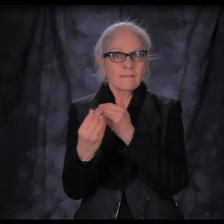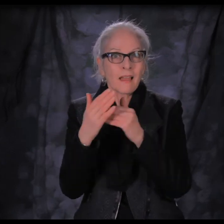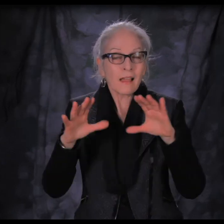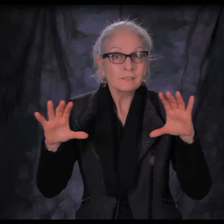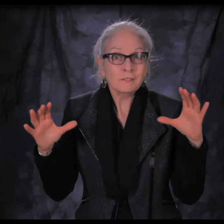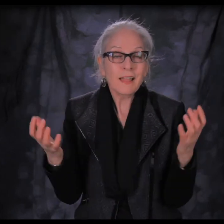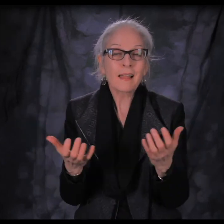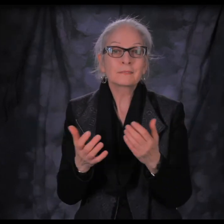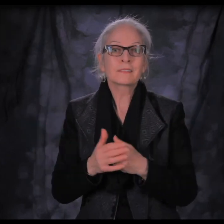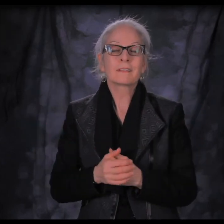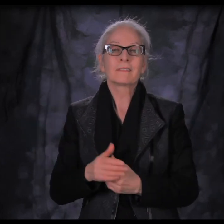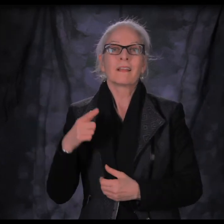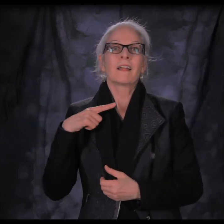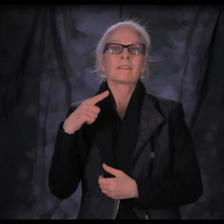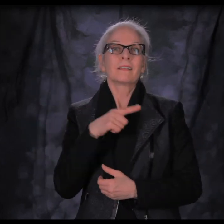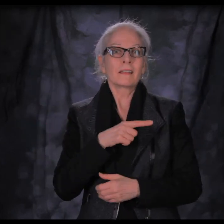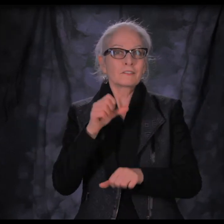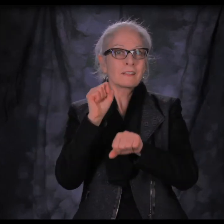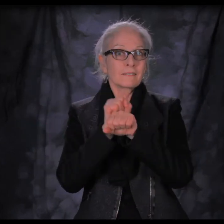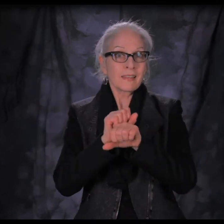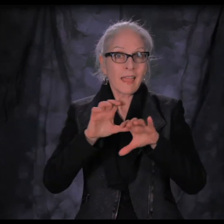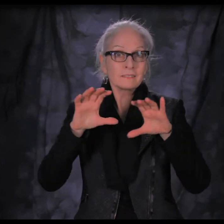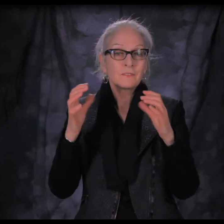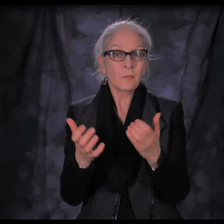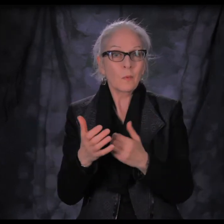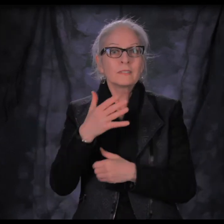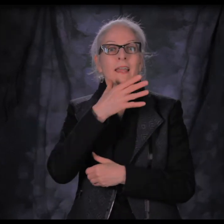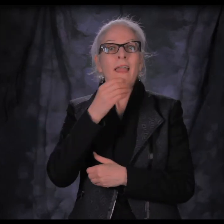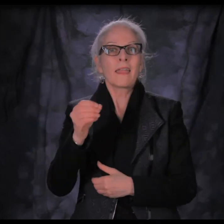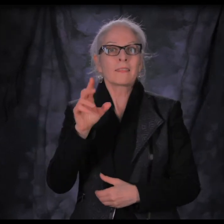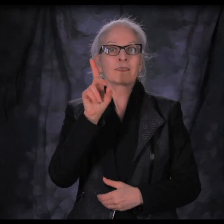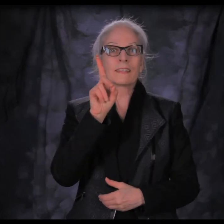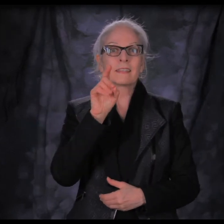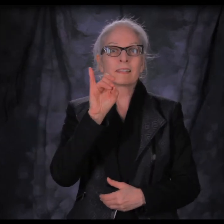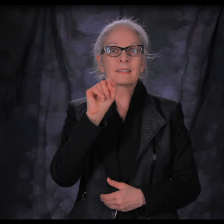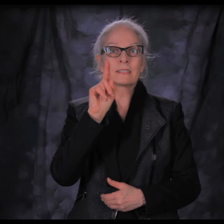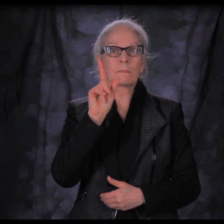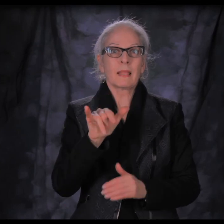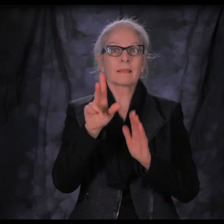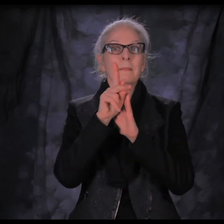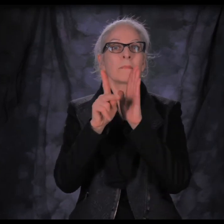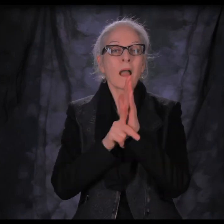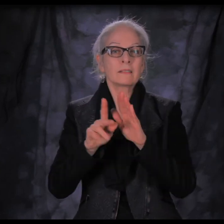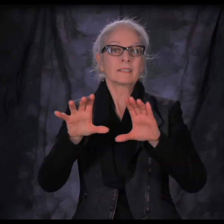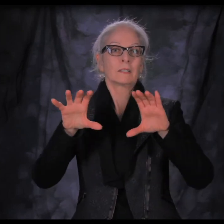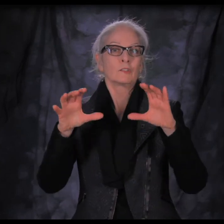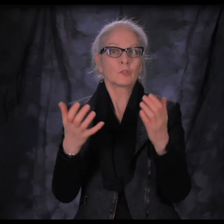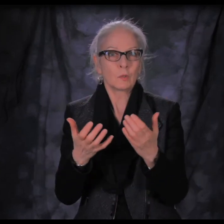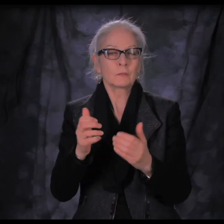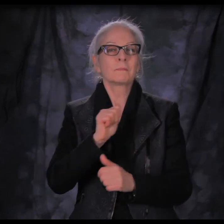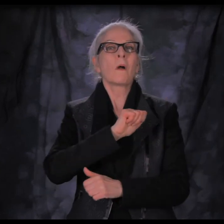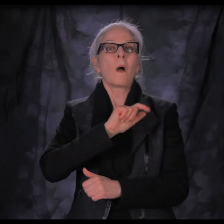the Legislative Task Force, and the Disability Policy Consortium.